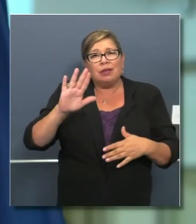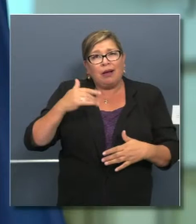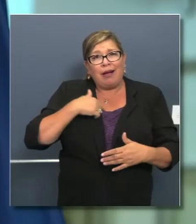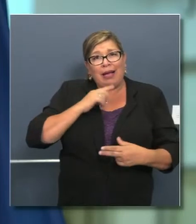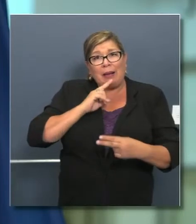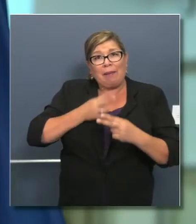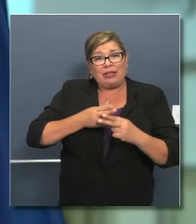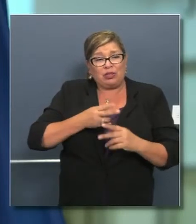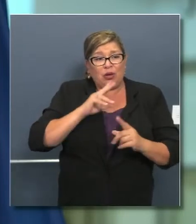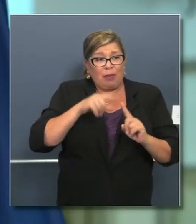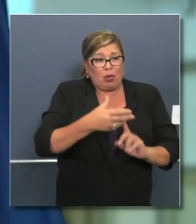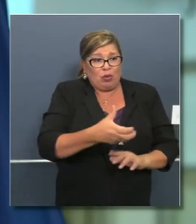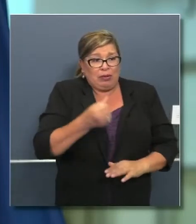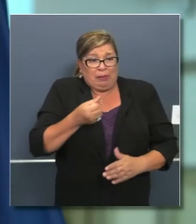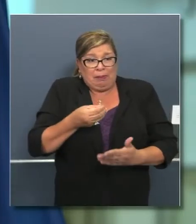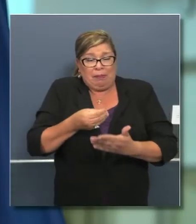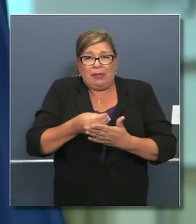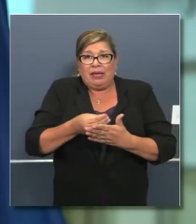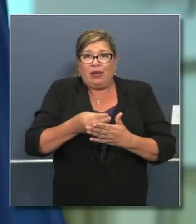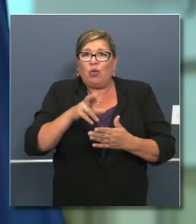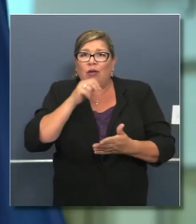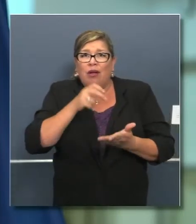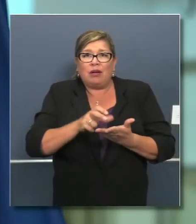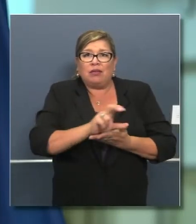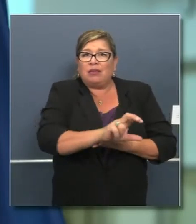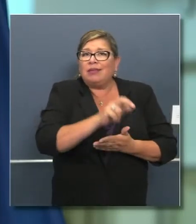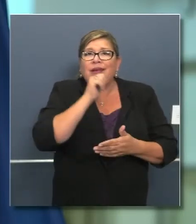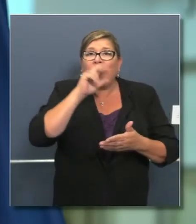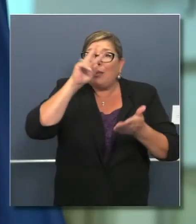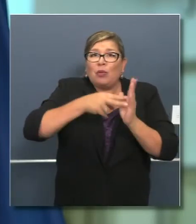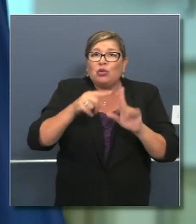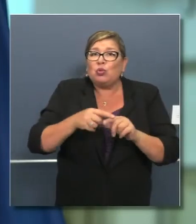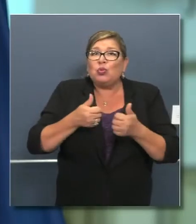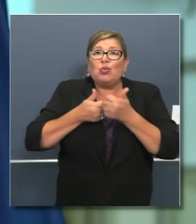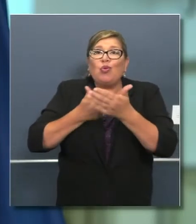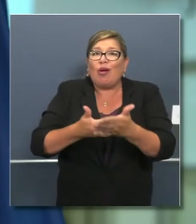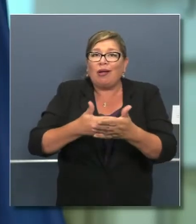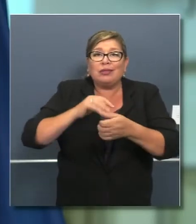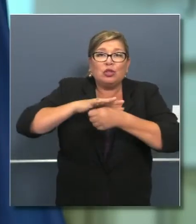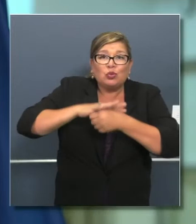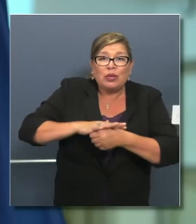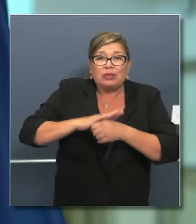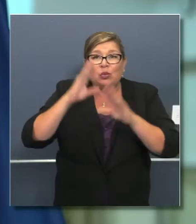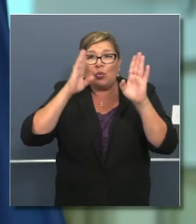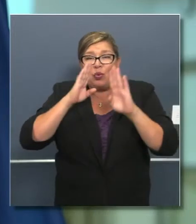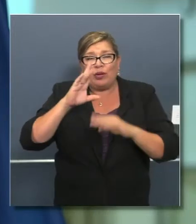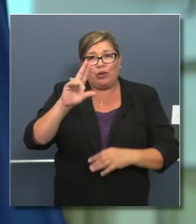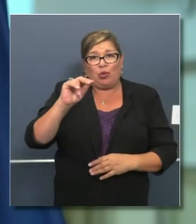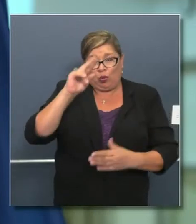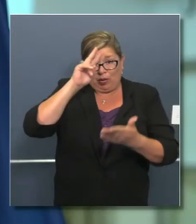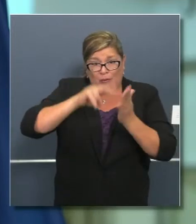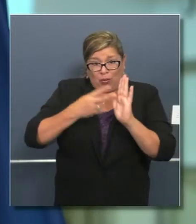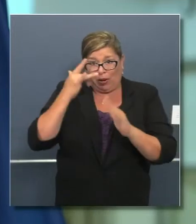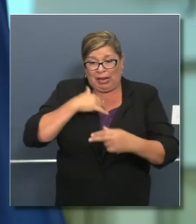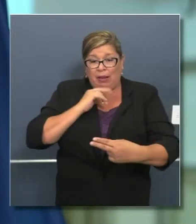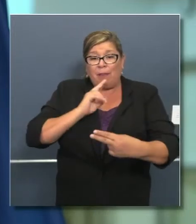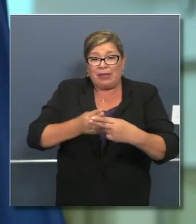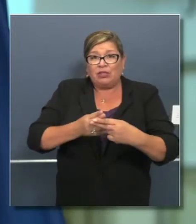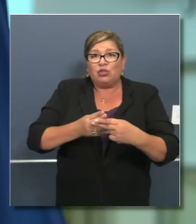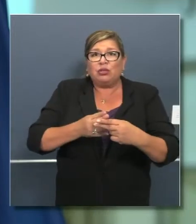do either create anxiety or stress it was however to impress upon everybody the importance of this